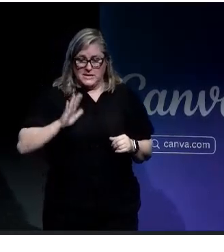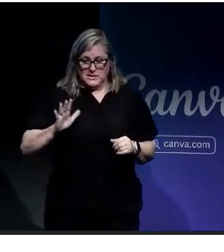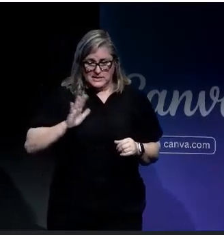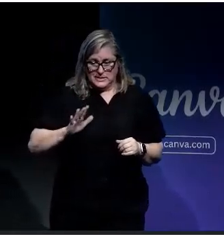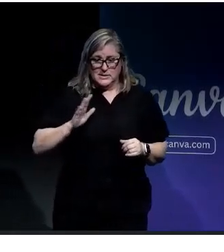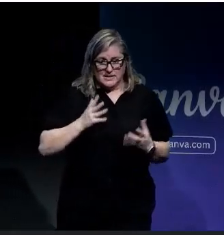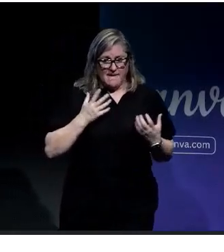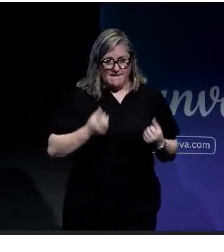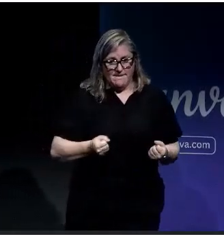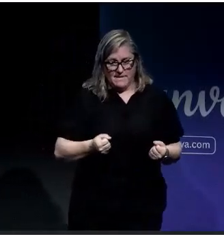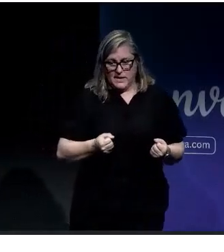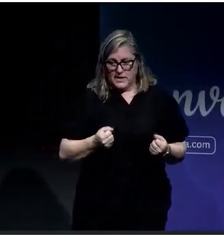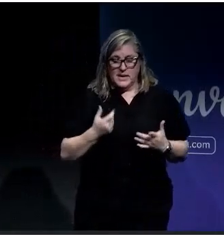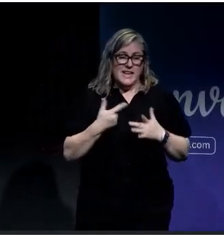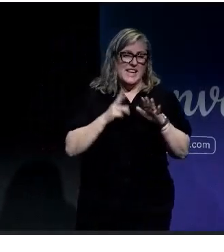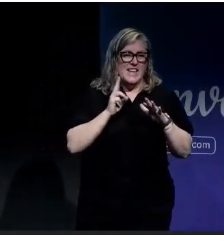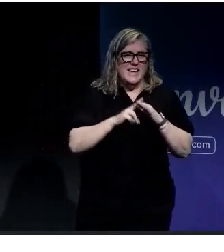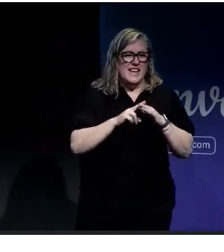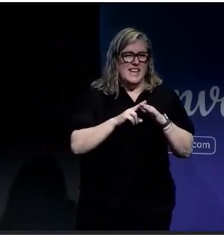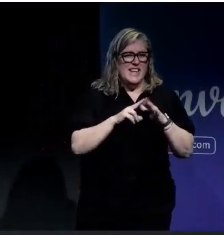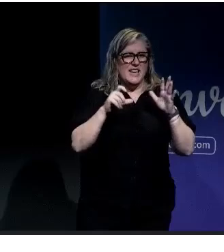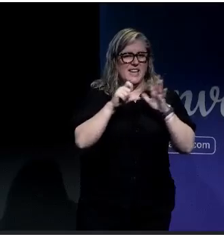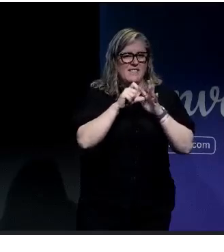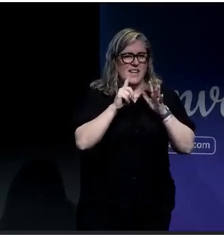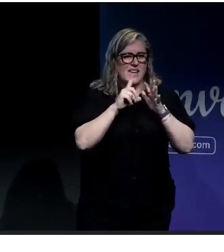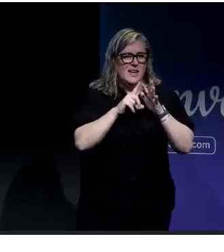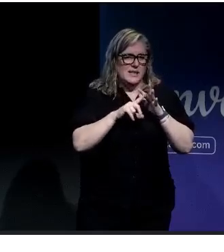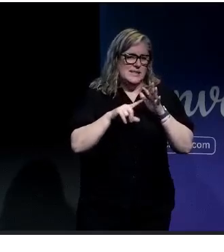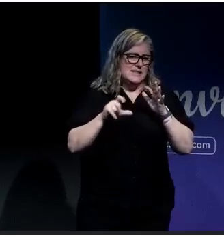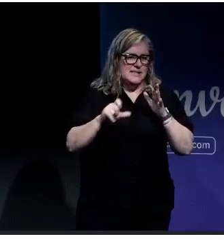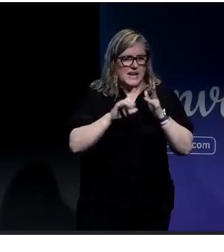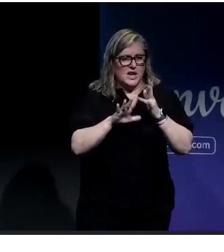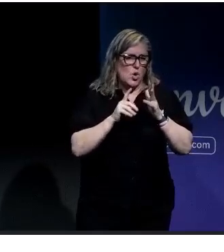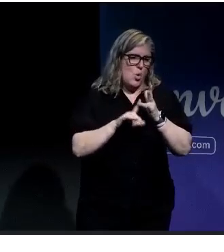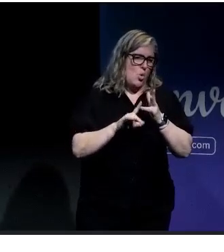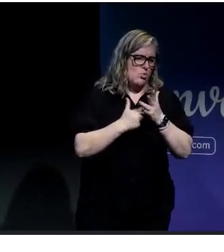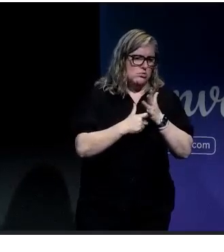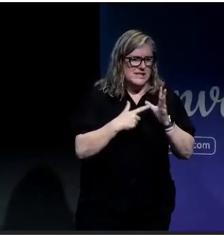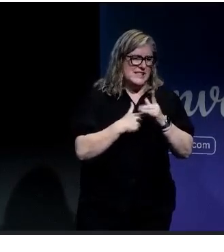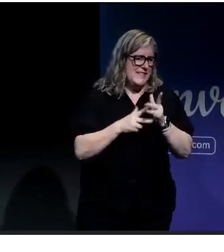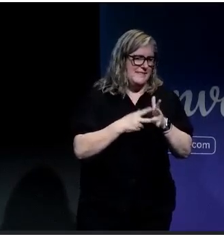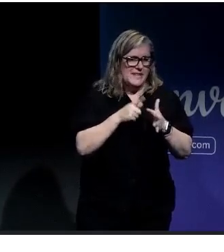If it's decorative, that would be an empty value. Uh, if it's an informative image, then it should have a description.